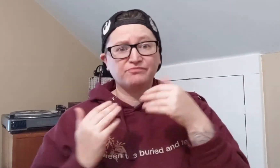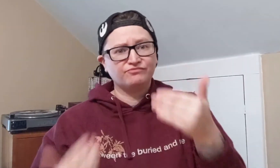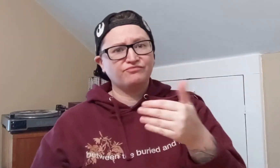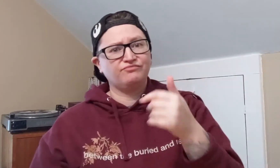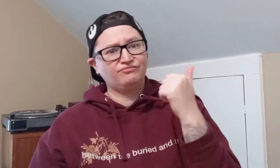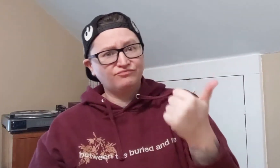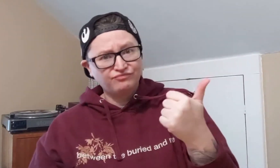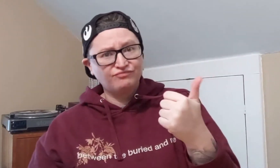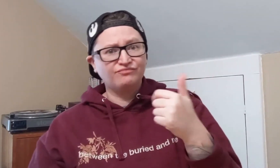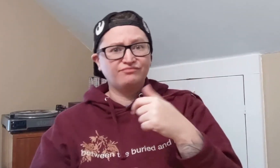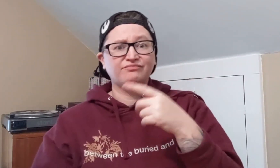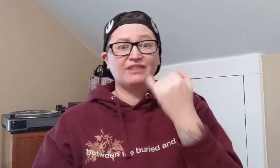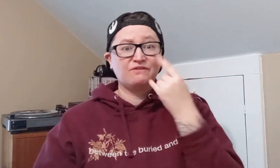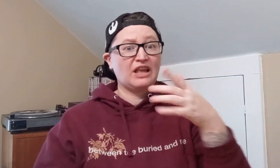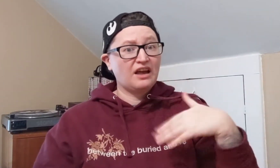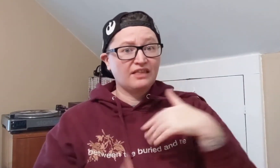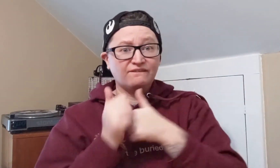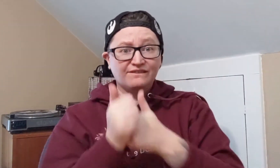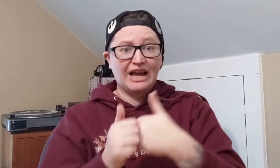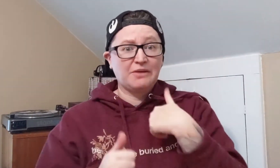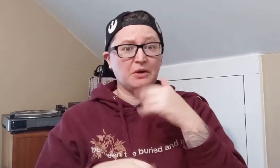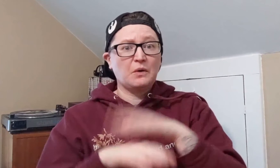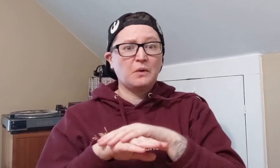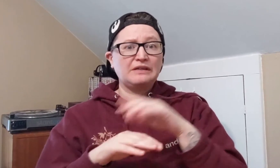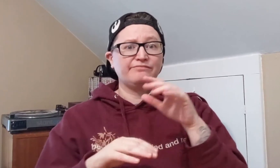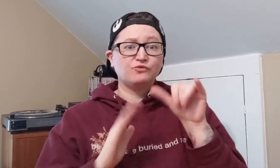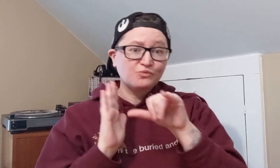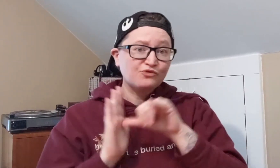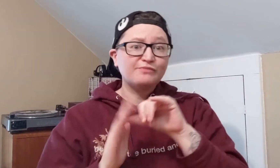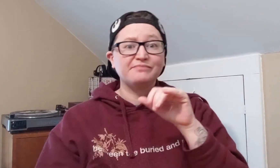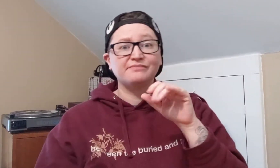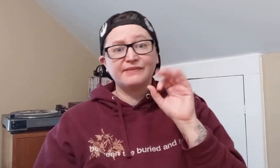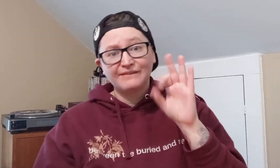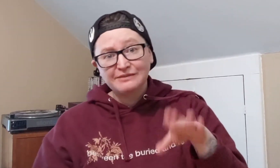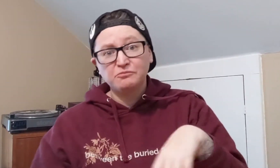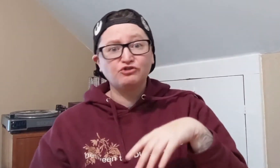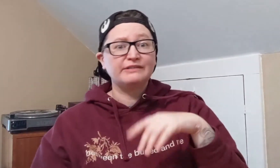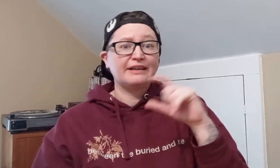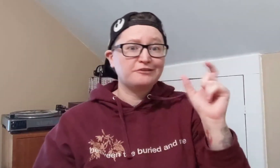so if you like this video press like and if you haven't already you can follow me on YouTube